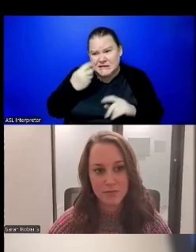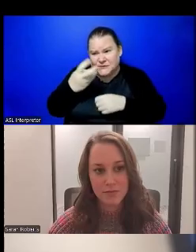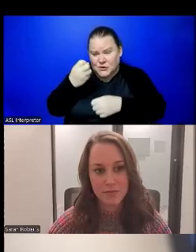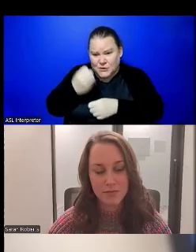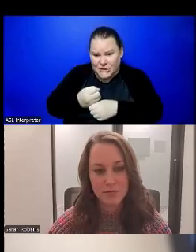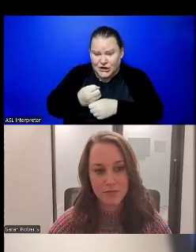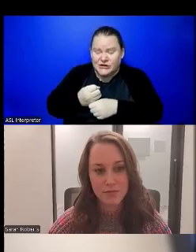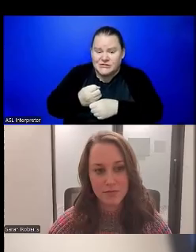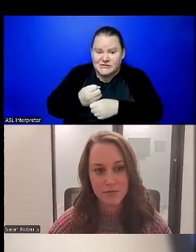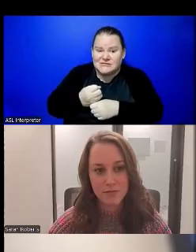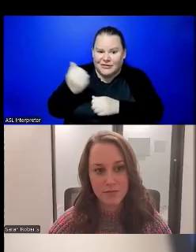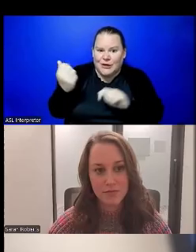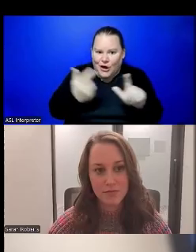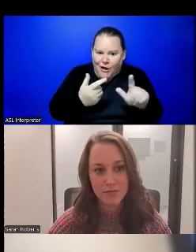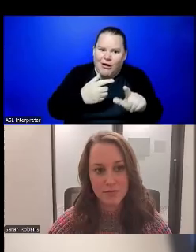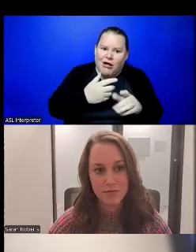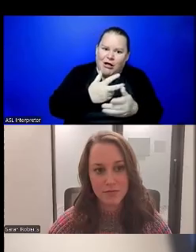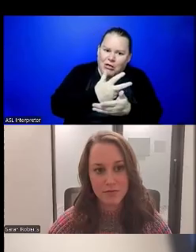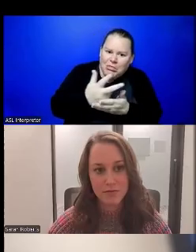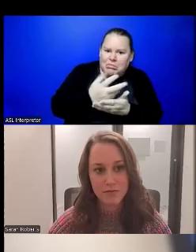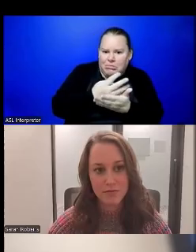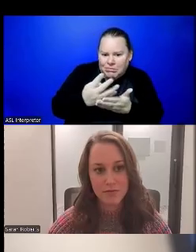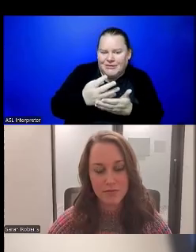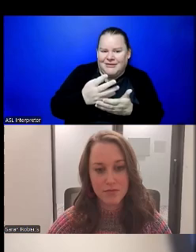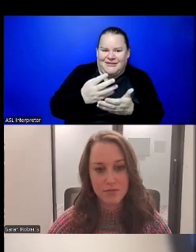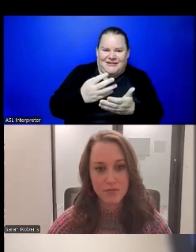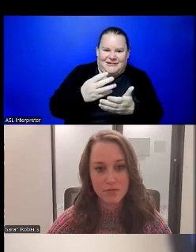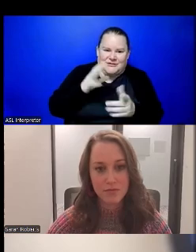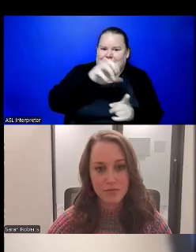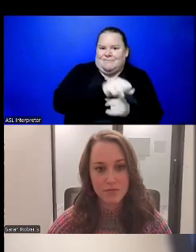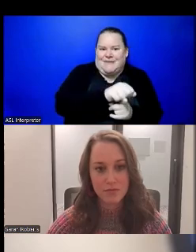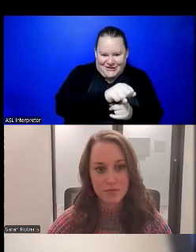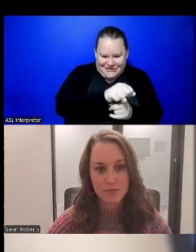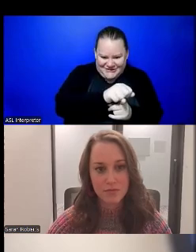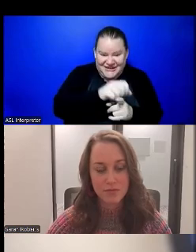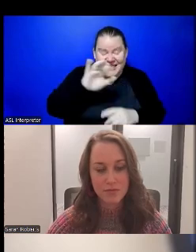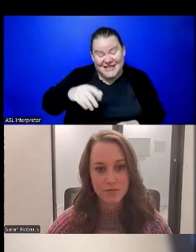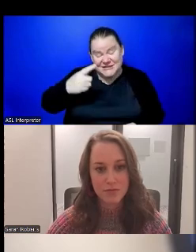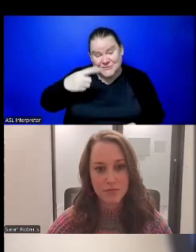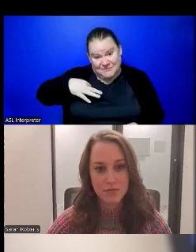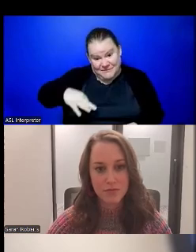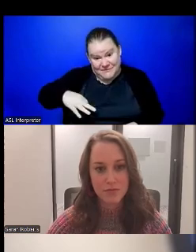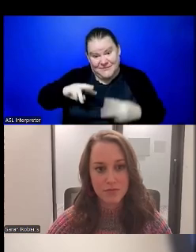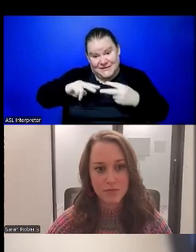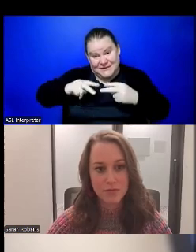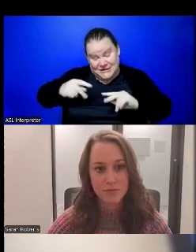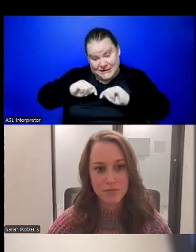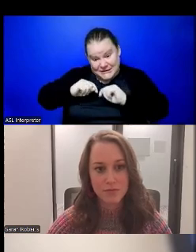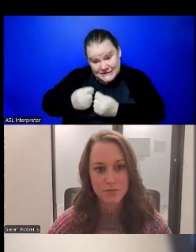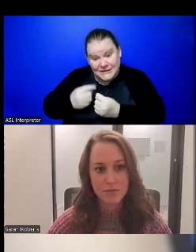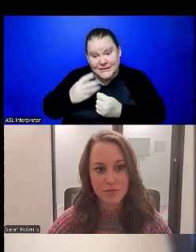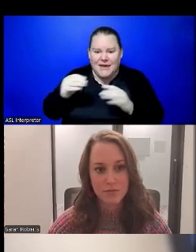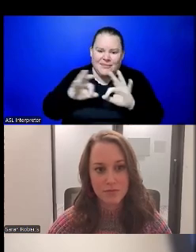we're catching them quite early. I think that's a lot of benefit to the genetics team and the family organization for getting